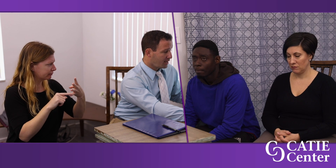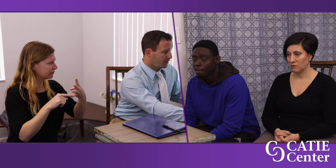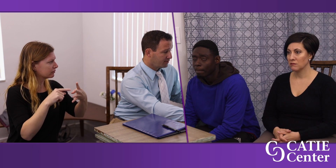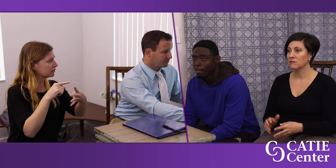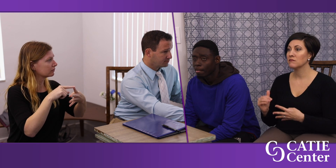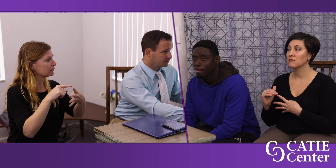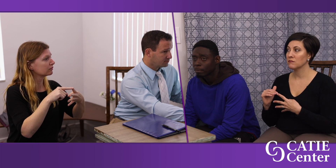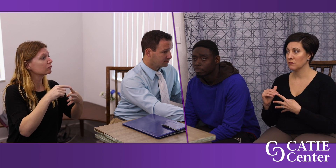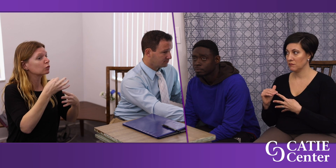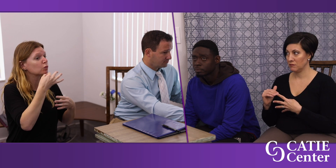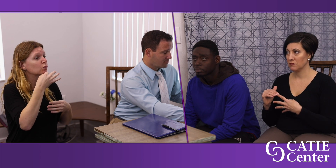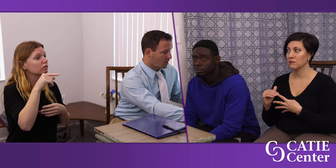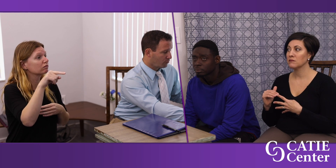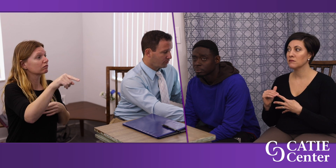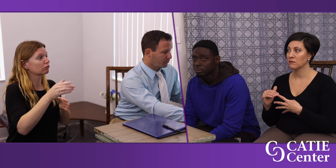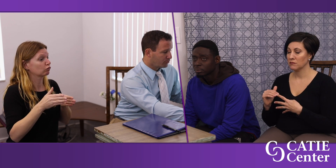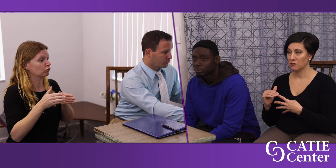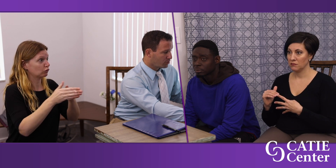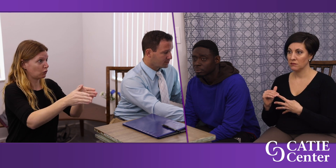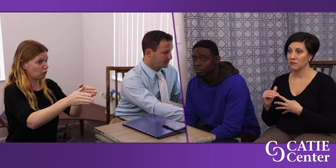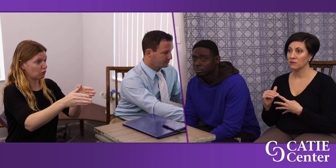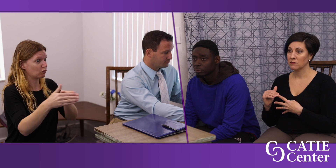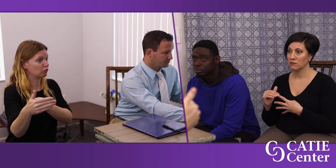A) a railroad crossing